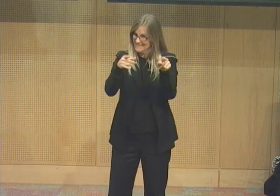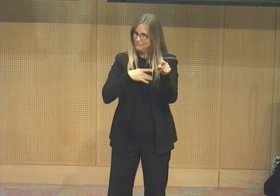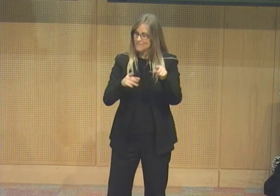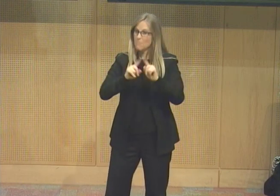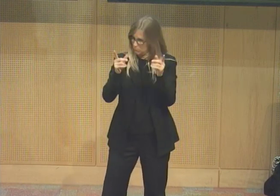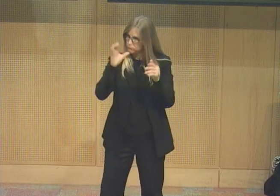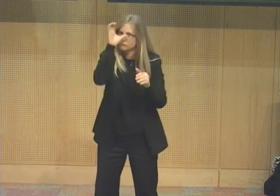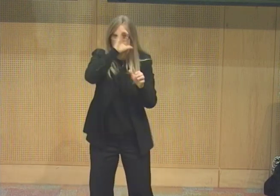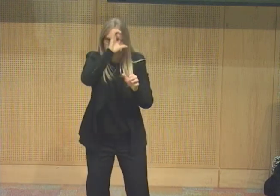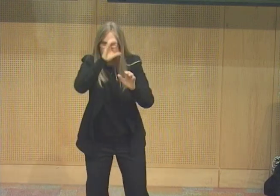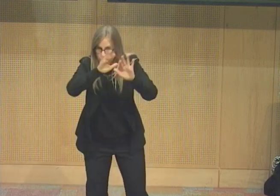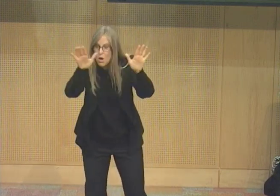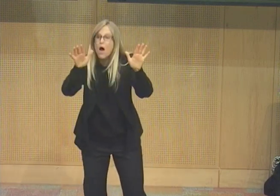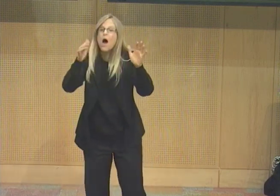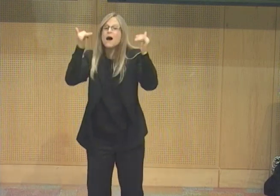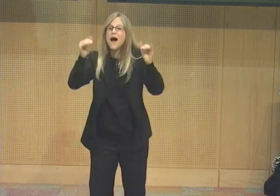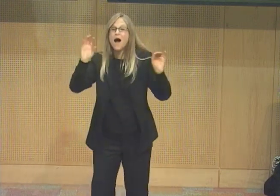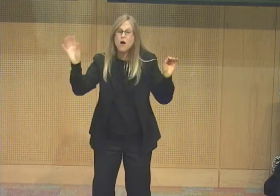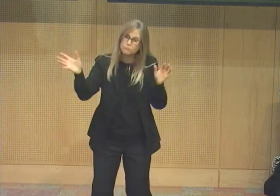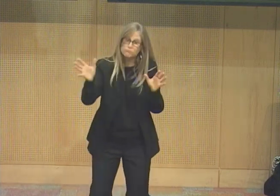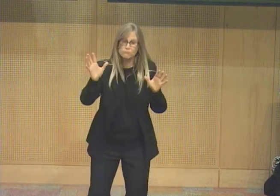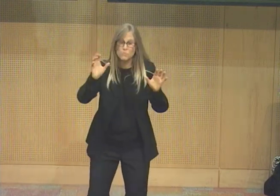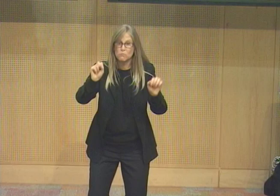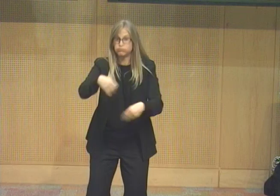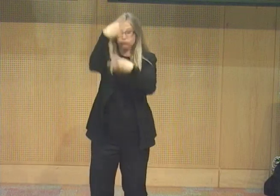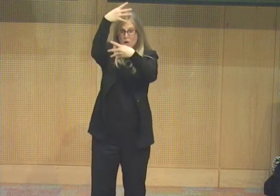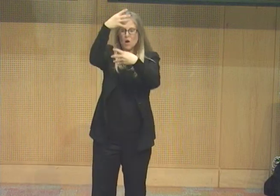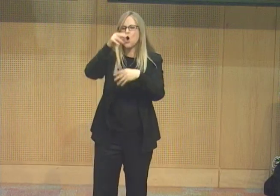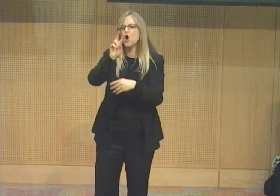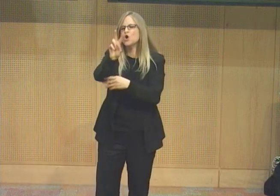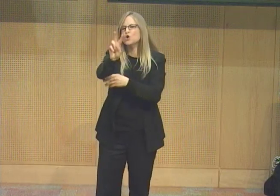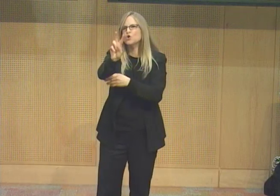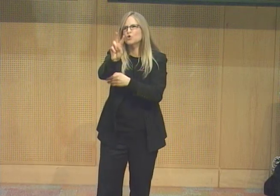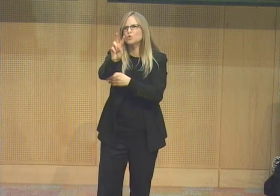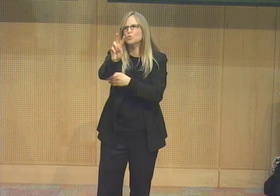Those were my search phrases. After that search, I came up